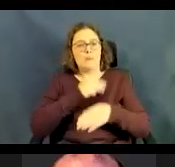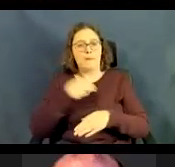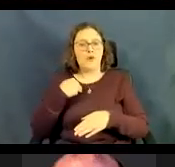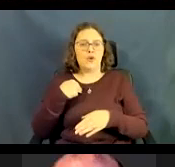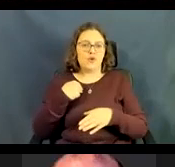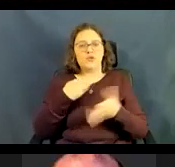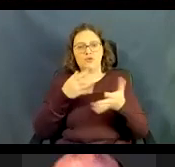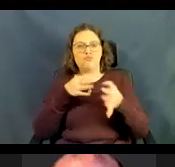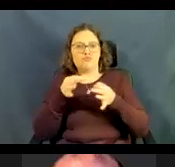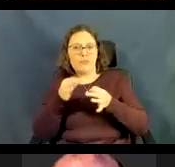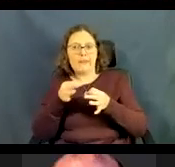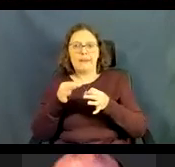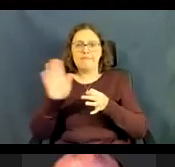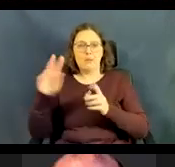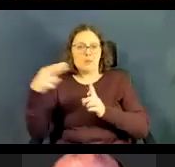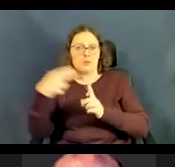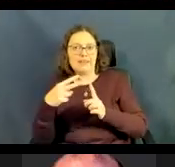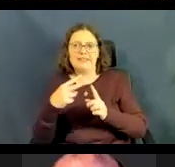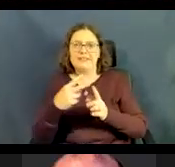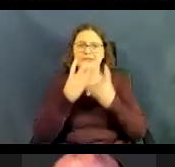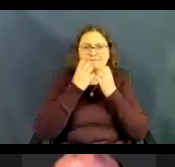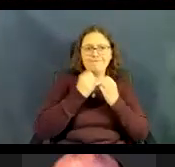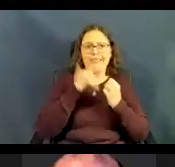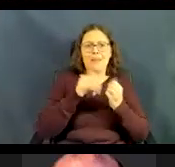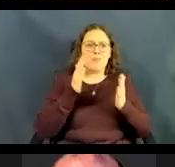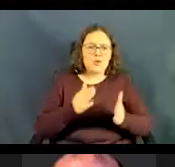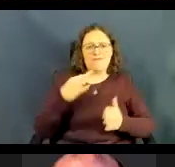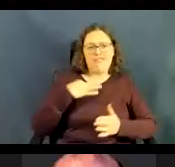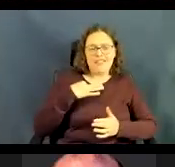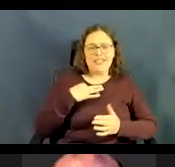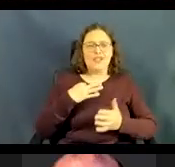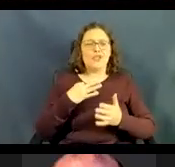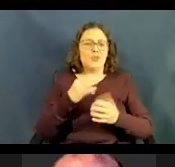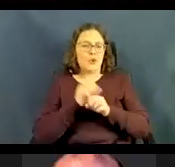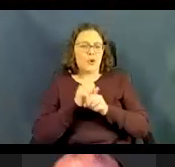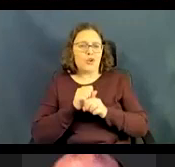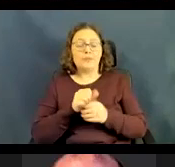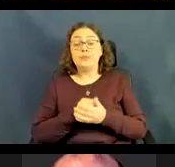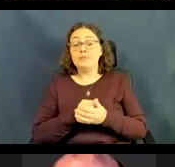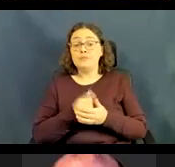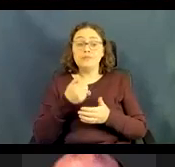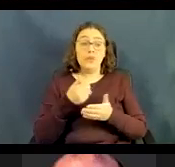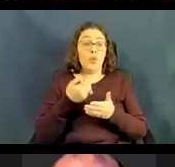Or you can upload a different picture if you like. If you hover over the words template only on the top left,